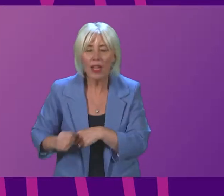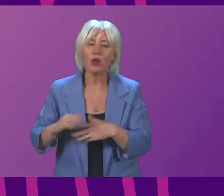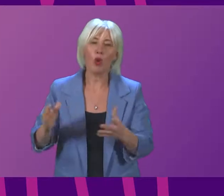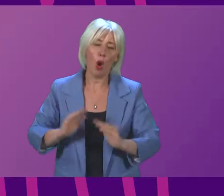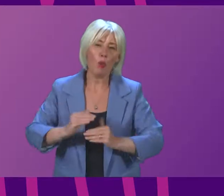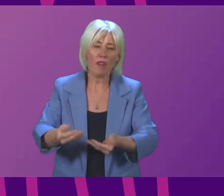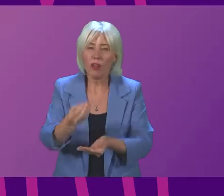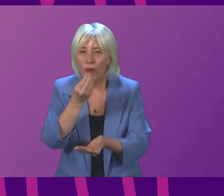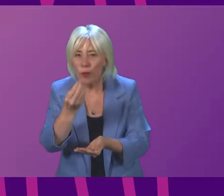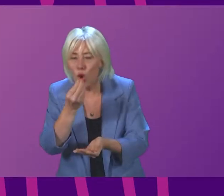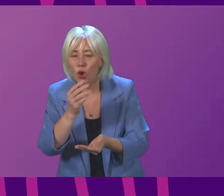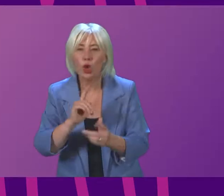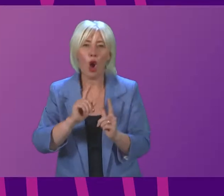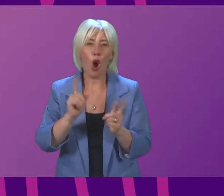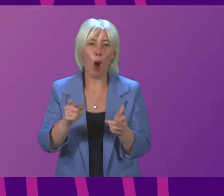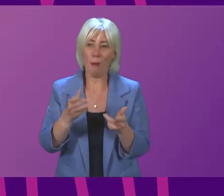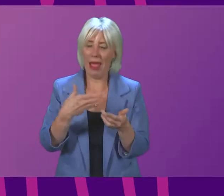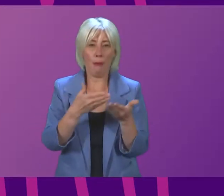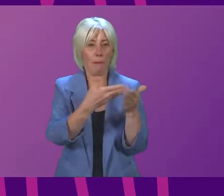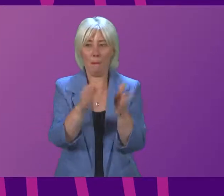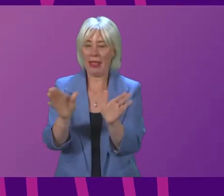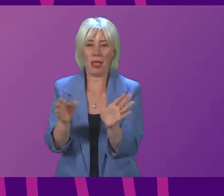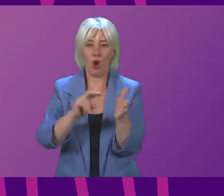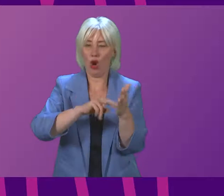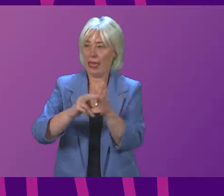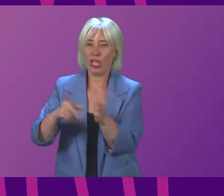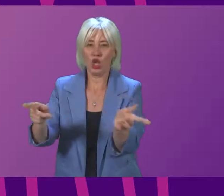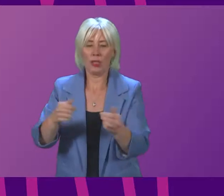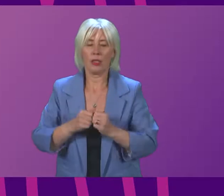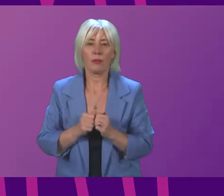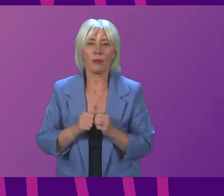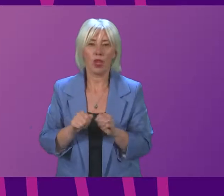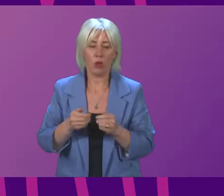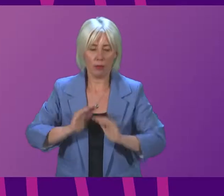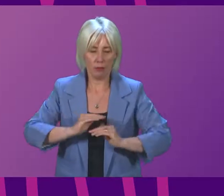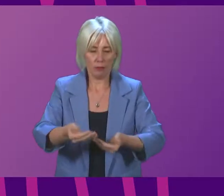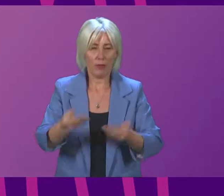provided or supported by public agencies; the delivery of education and certification;